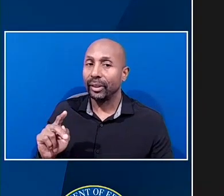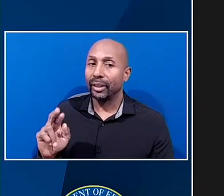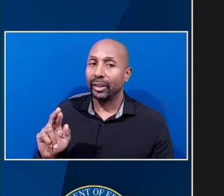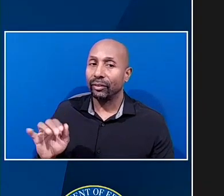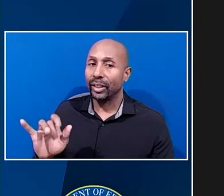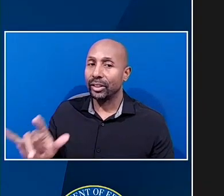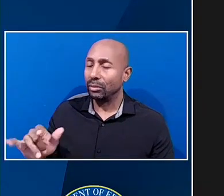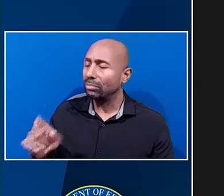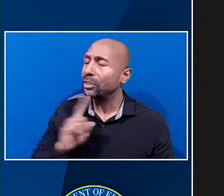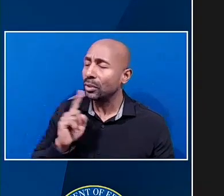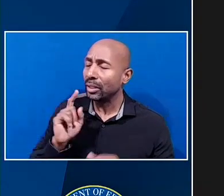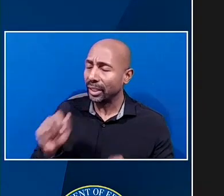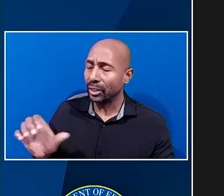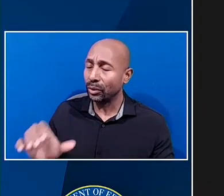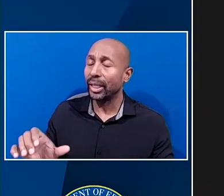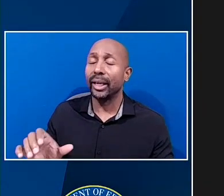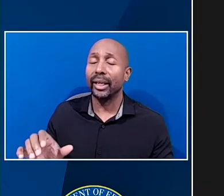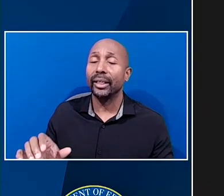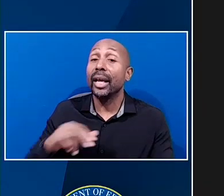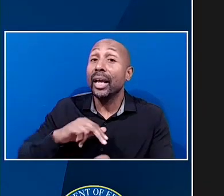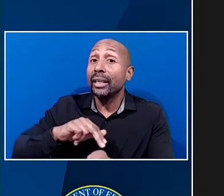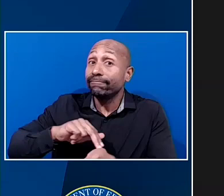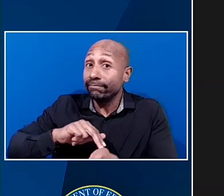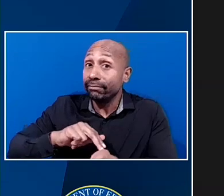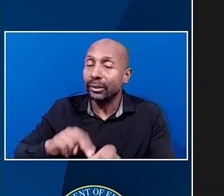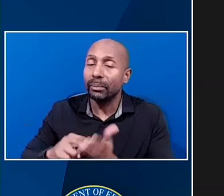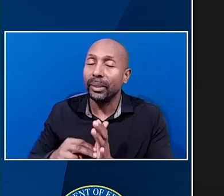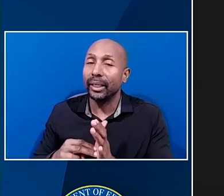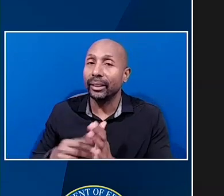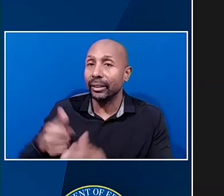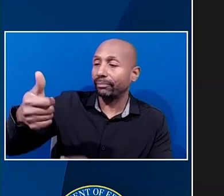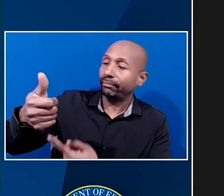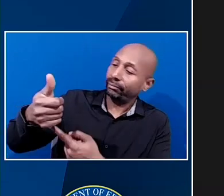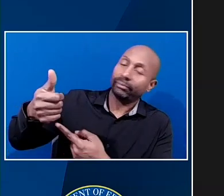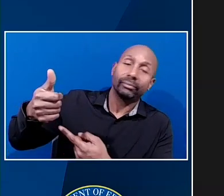Thumbs up if you are in favor of the language as proposed.